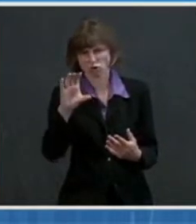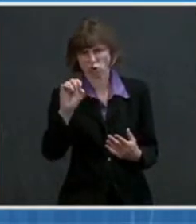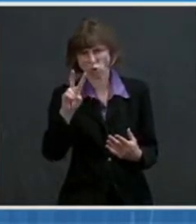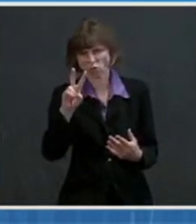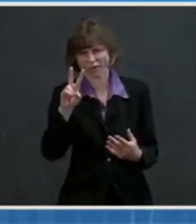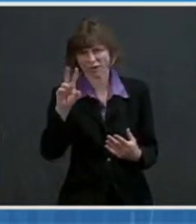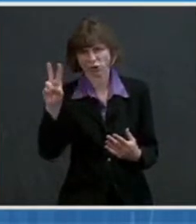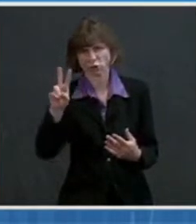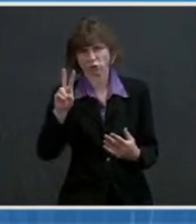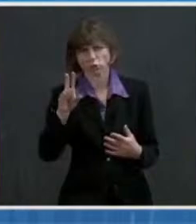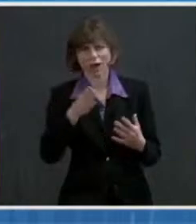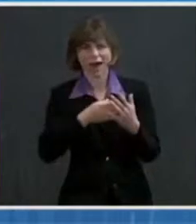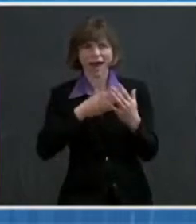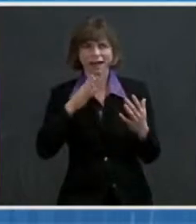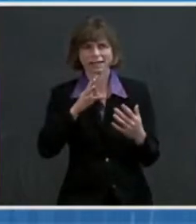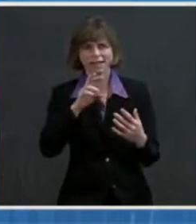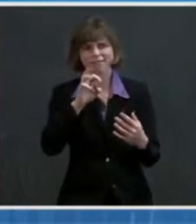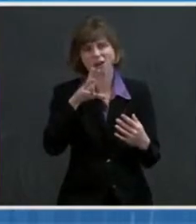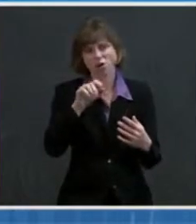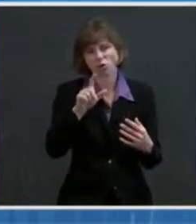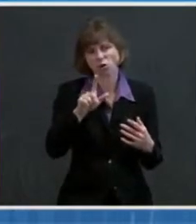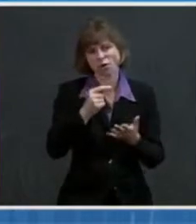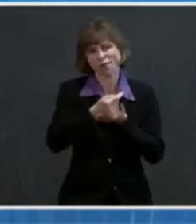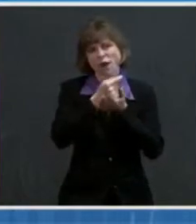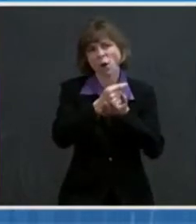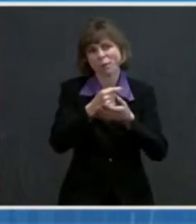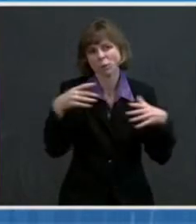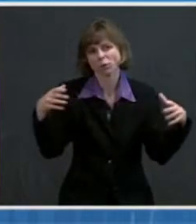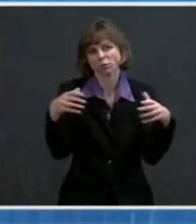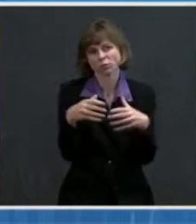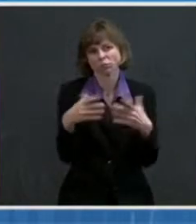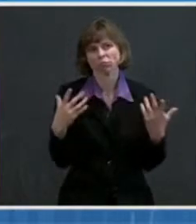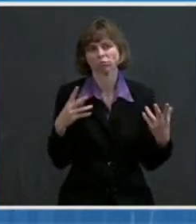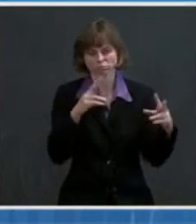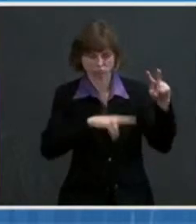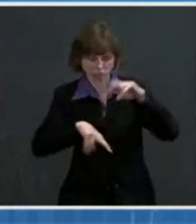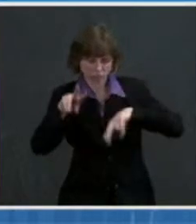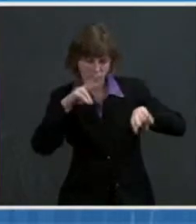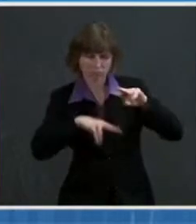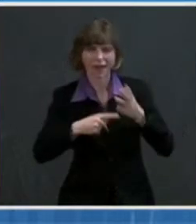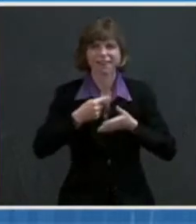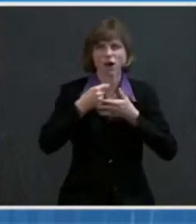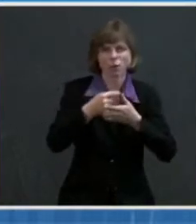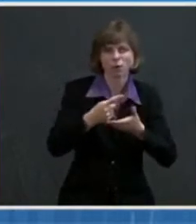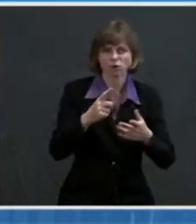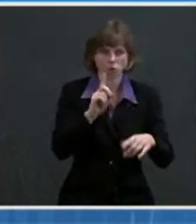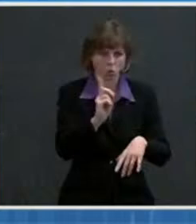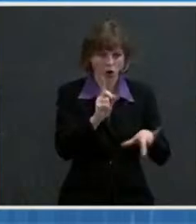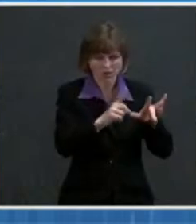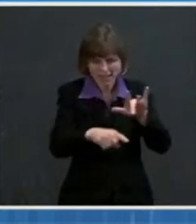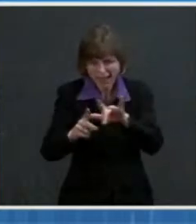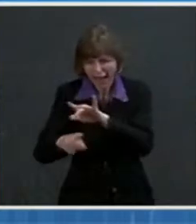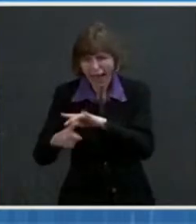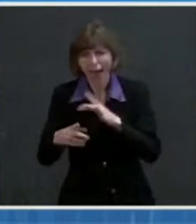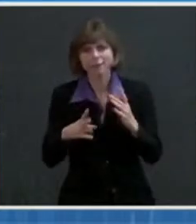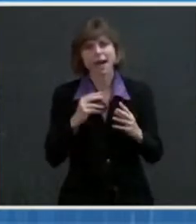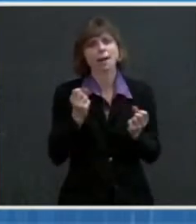NOVEMBER, THE NIH HAD A SARS COV